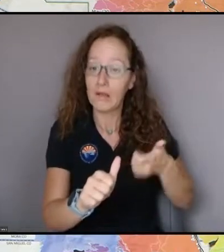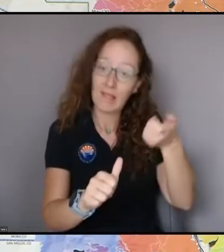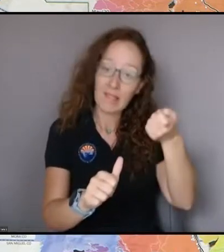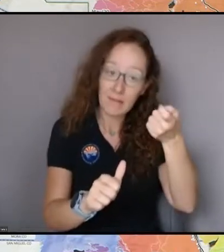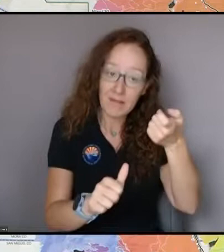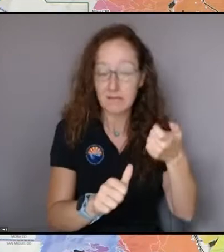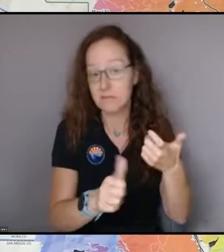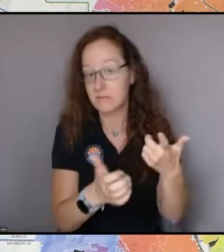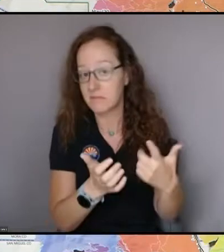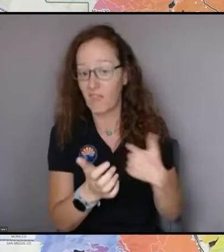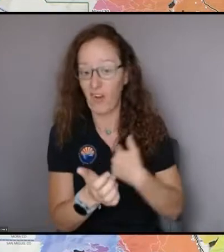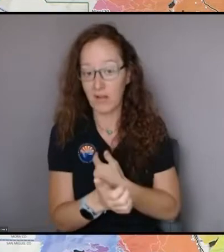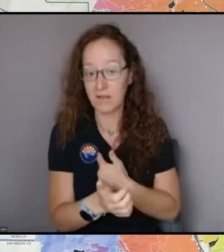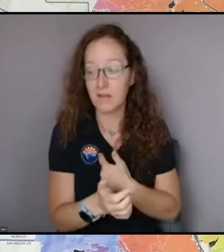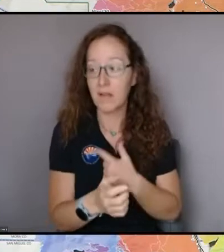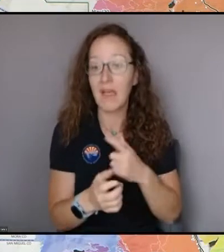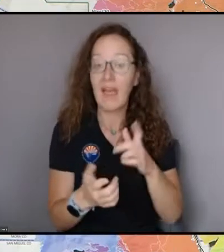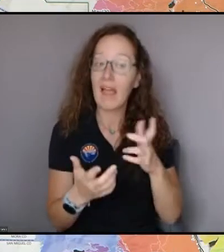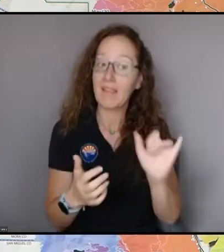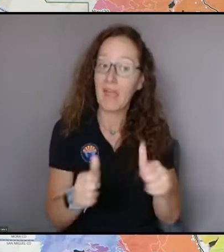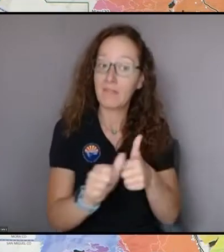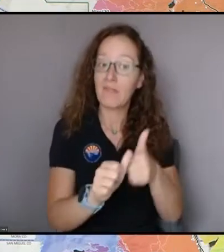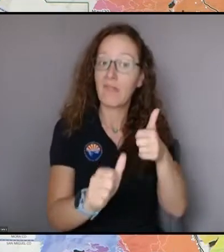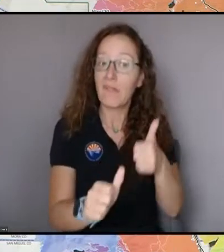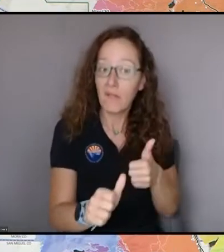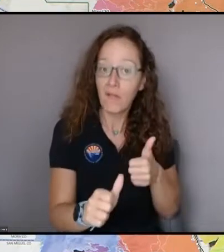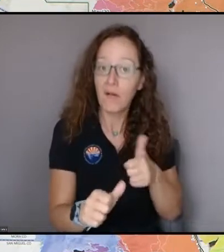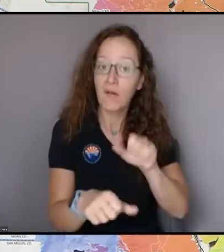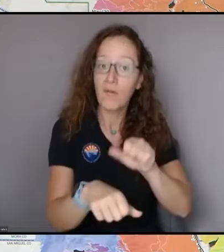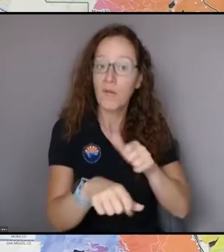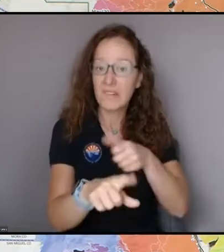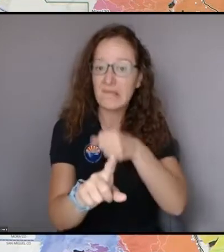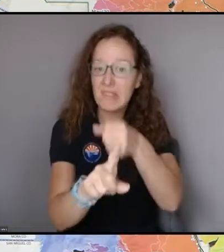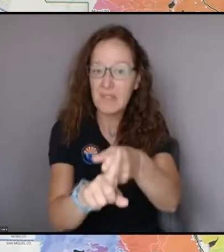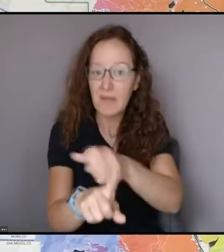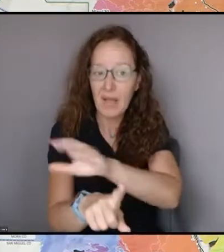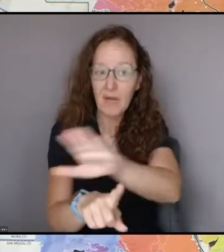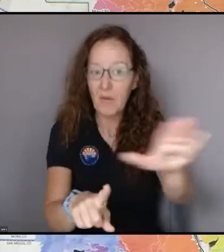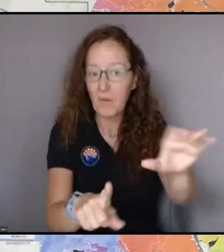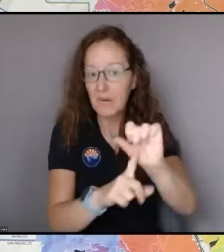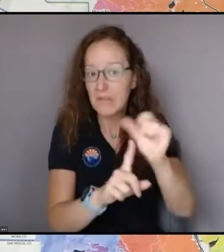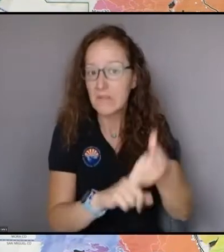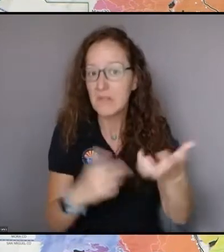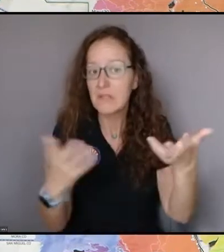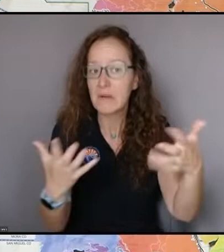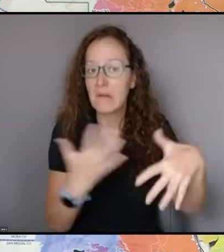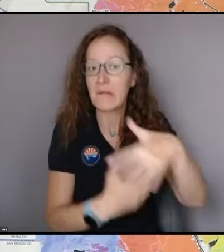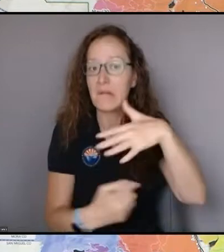creates an impact. So we want to make sure that you have the right sources of information, and that you can get to it as